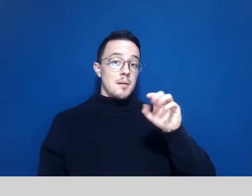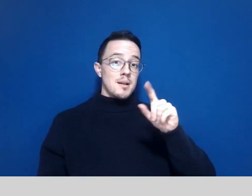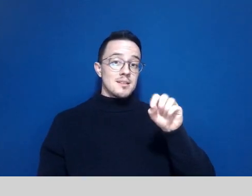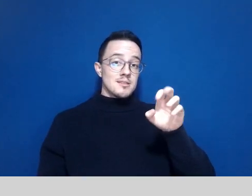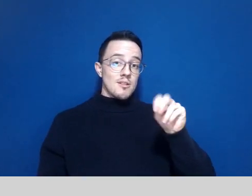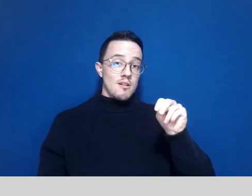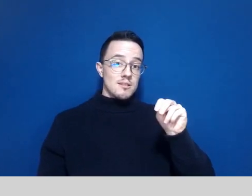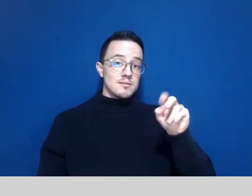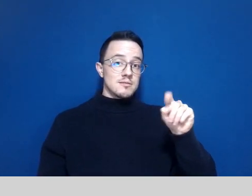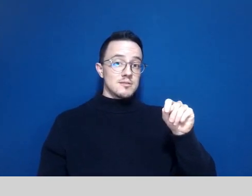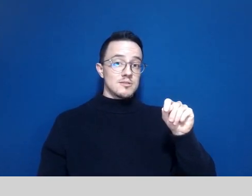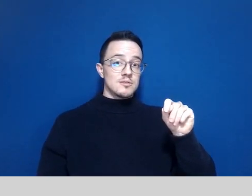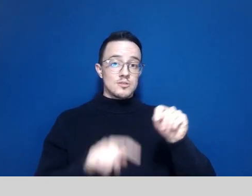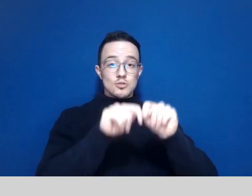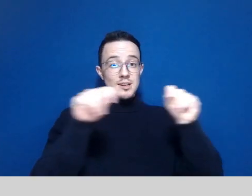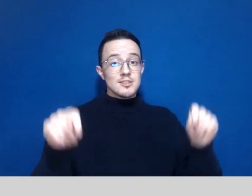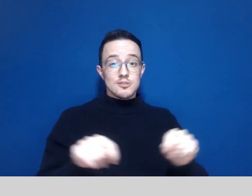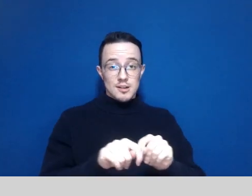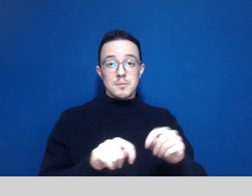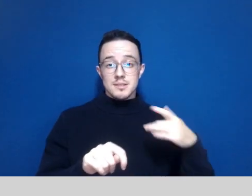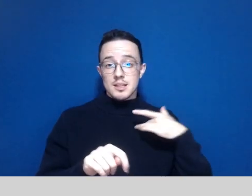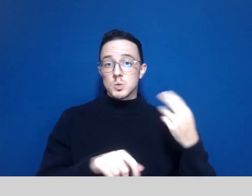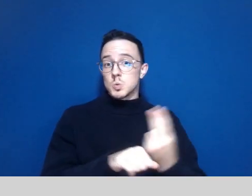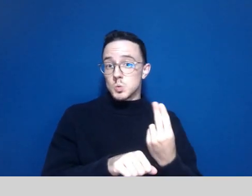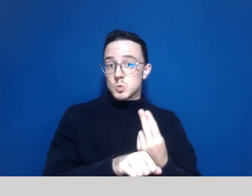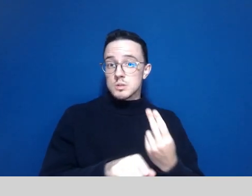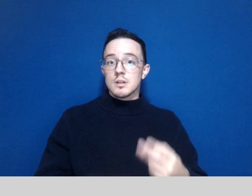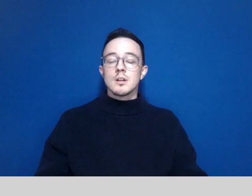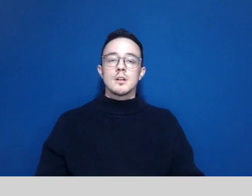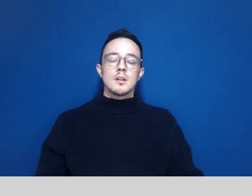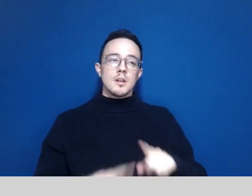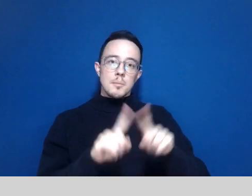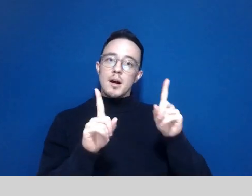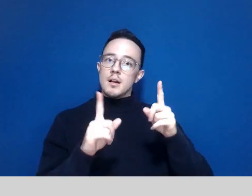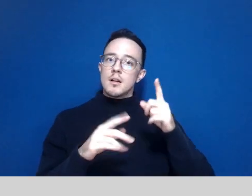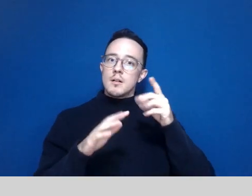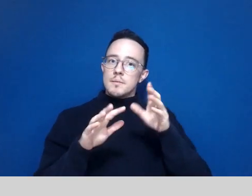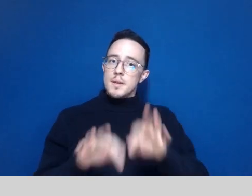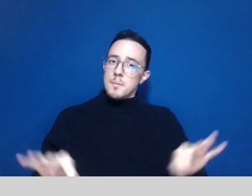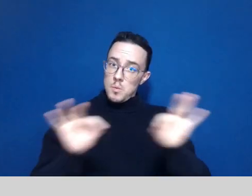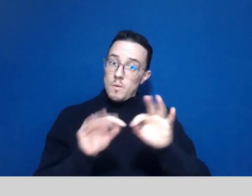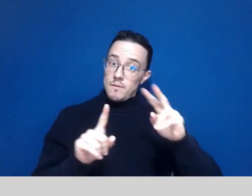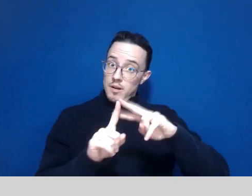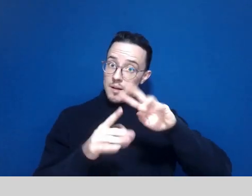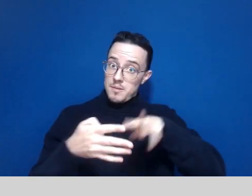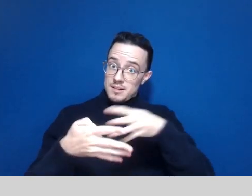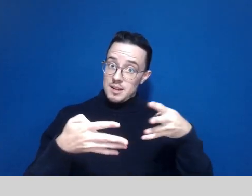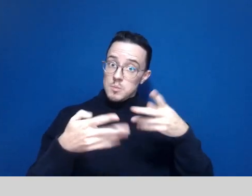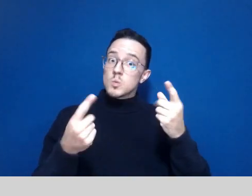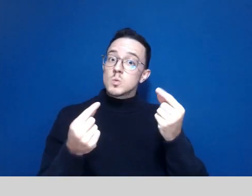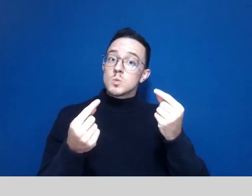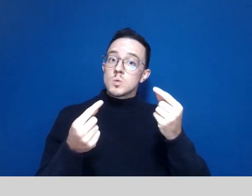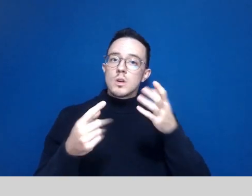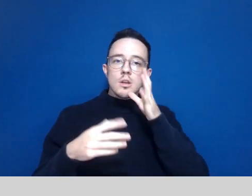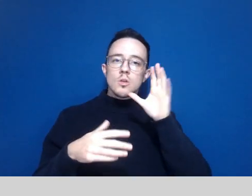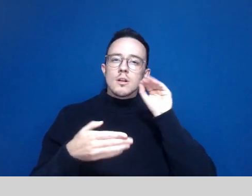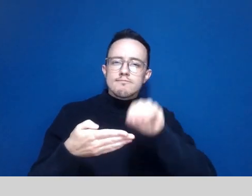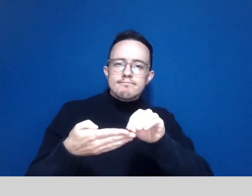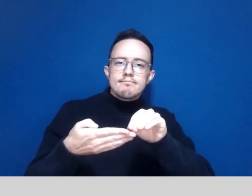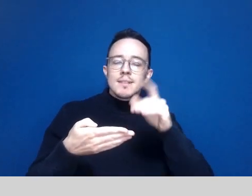which is why Amazon Transcribe and other tools use it. But it also gives you the ability to add sounds like,